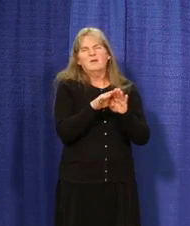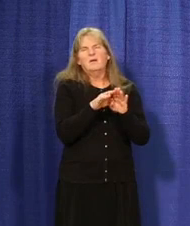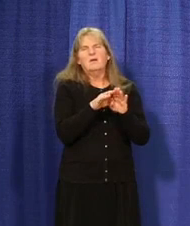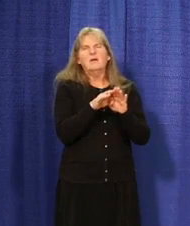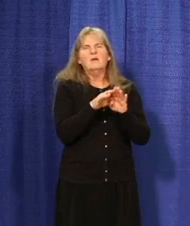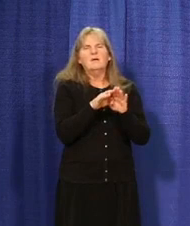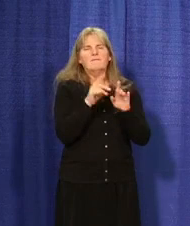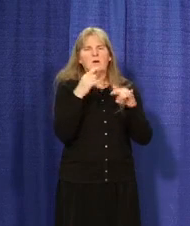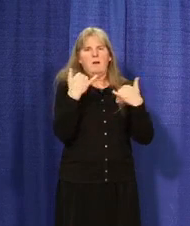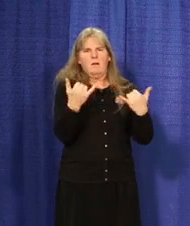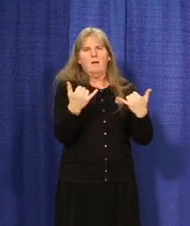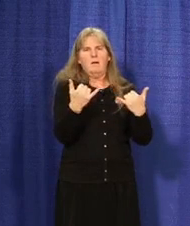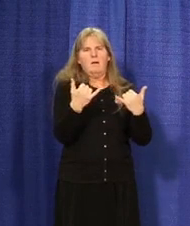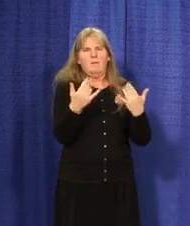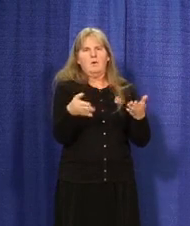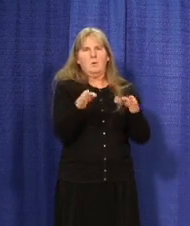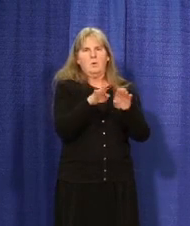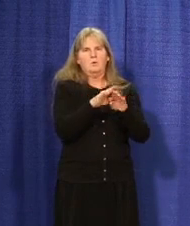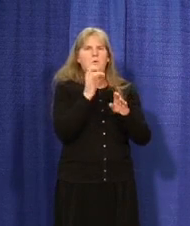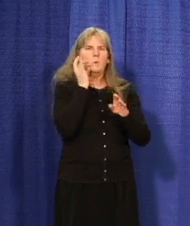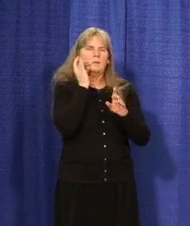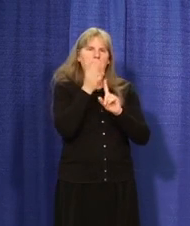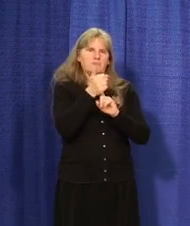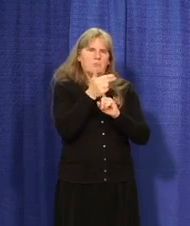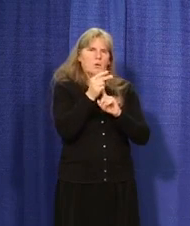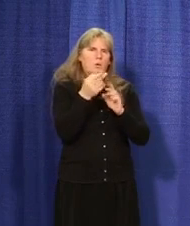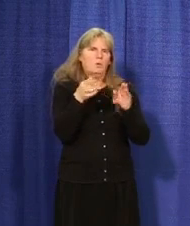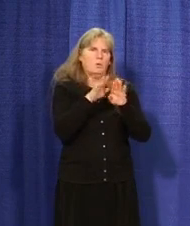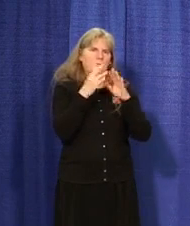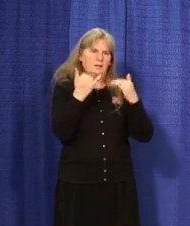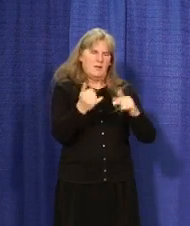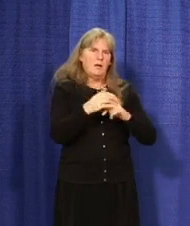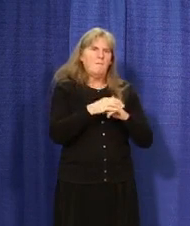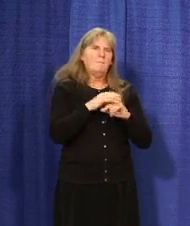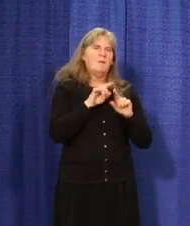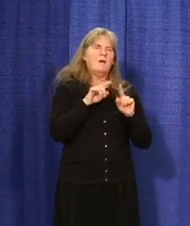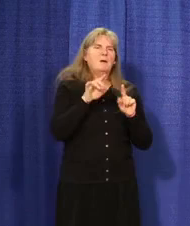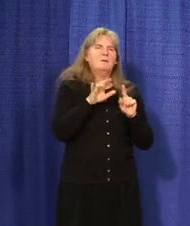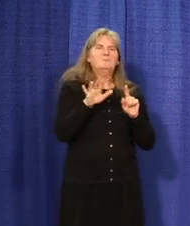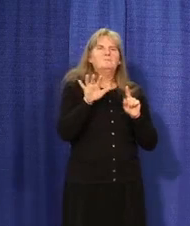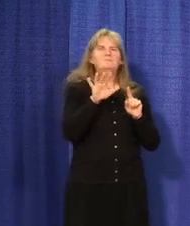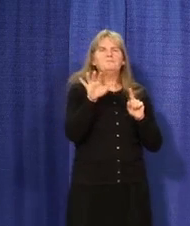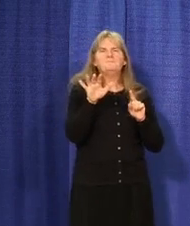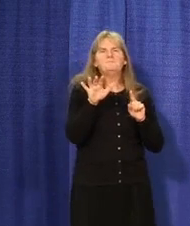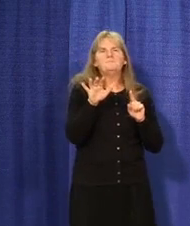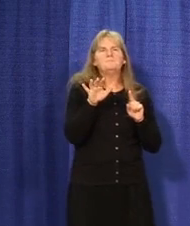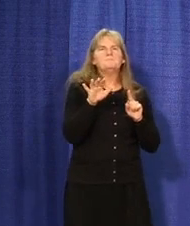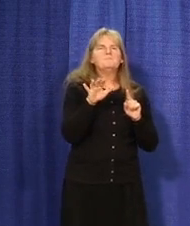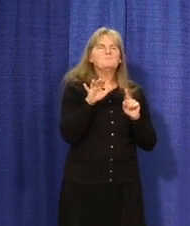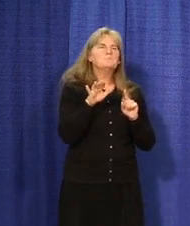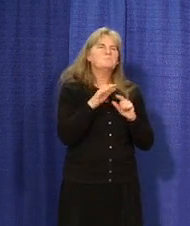moment.